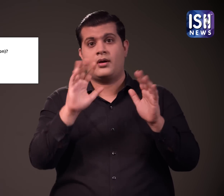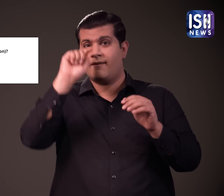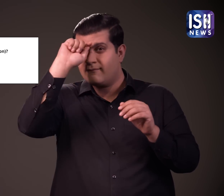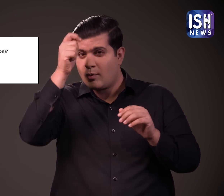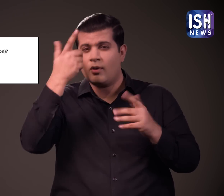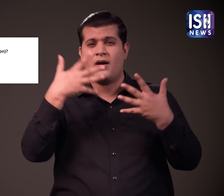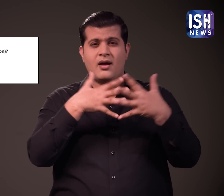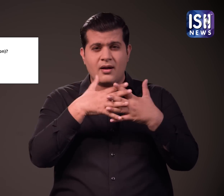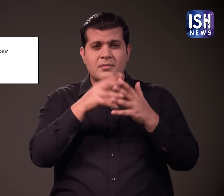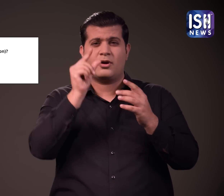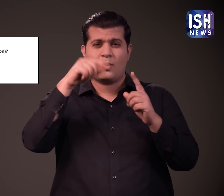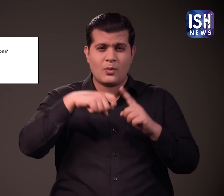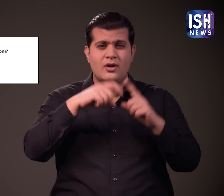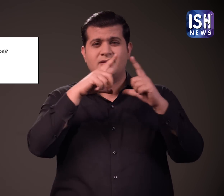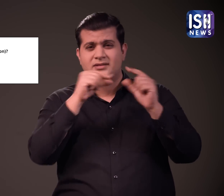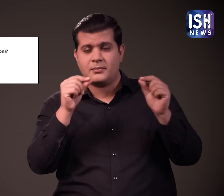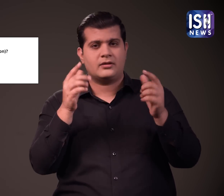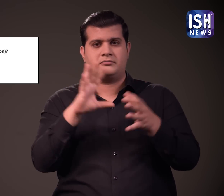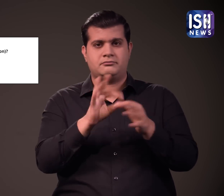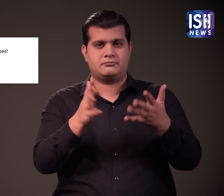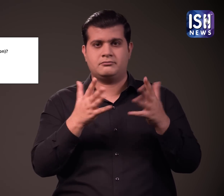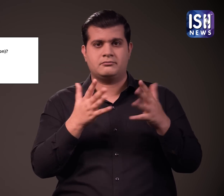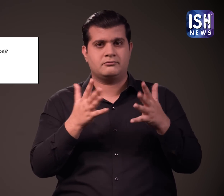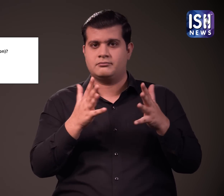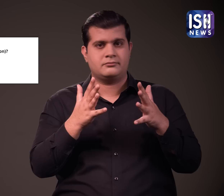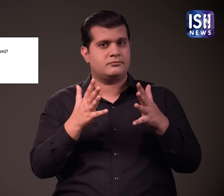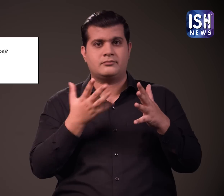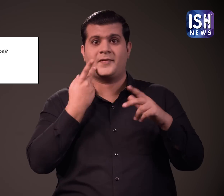Citizens from USA, UK, Japan or any citizens of other country are not eligible.